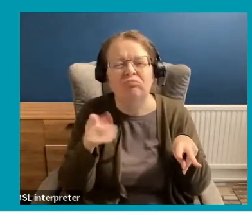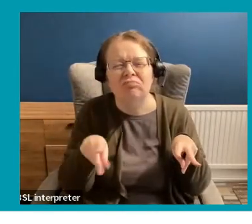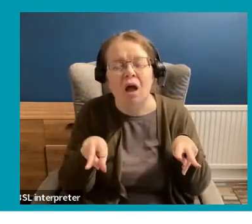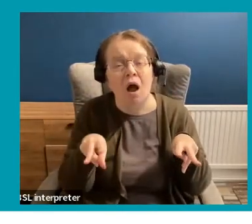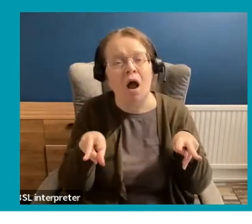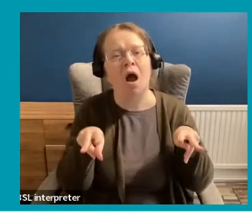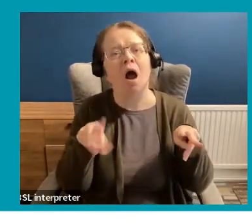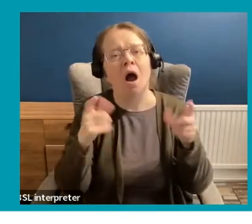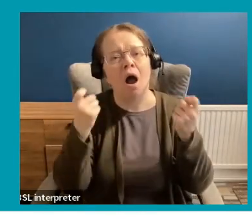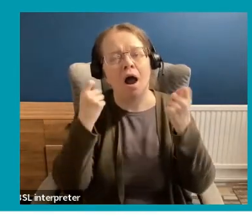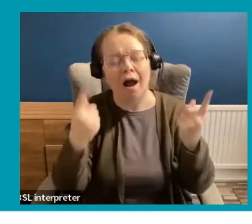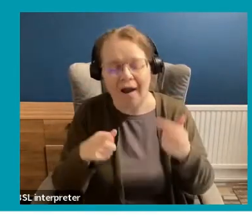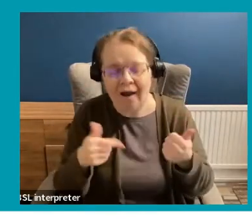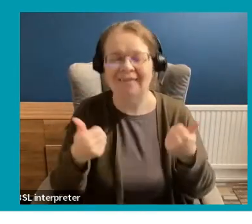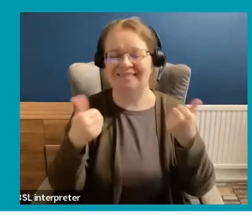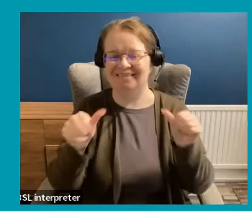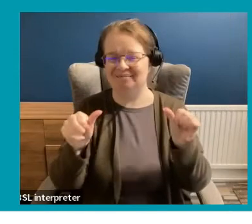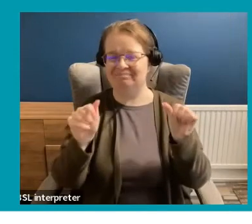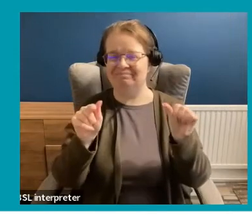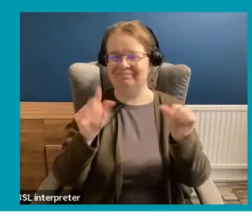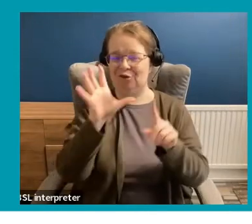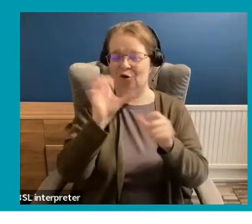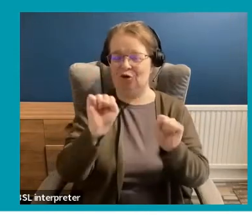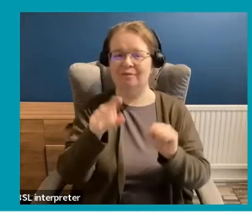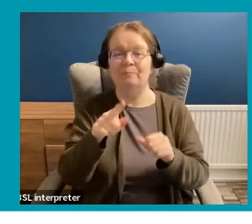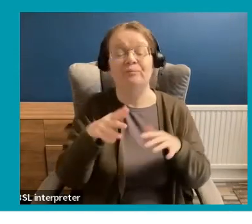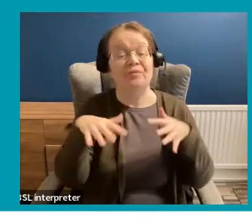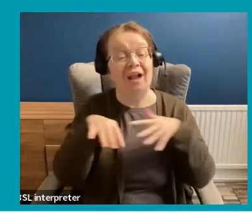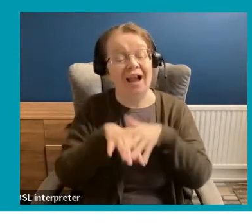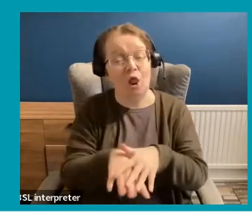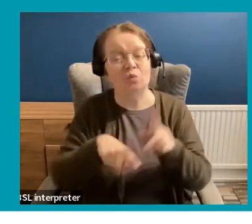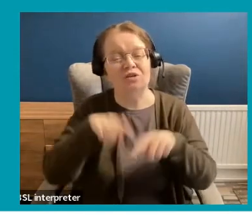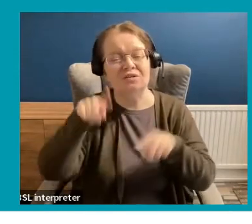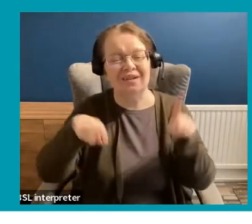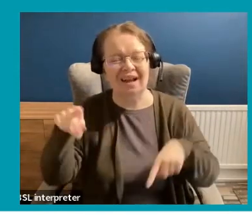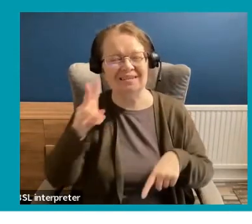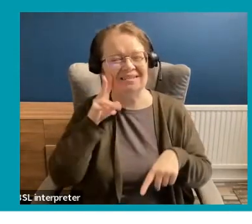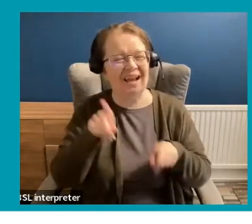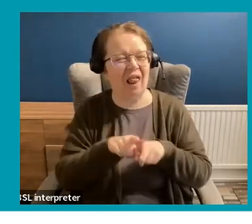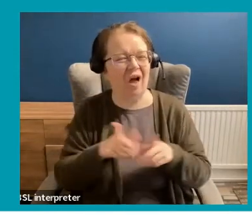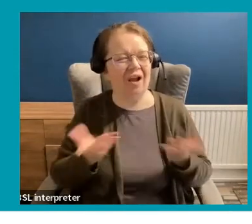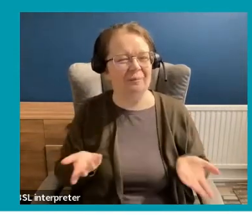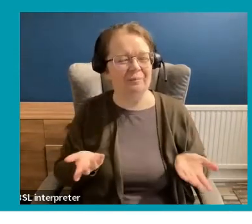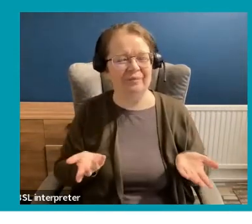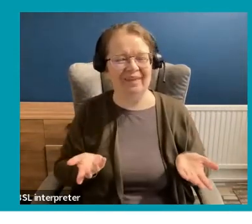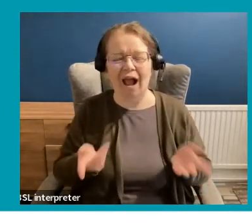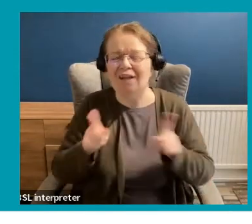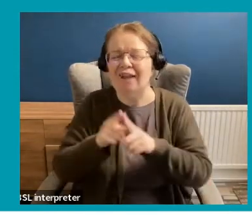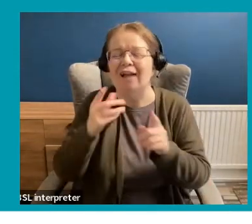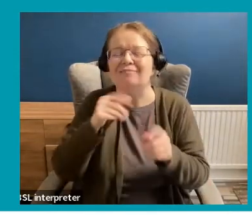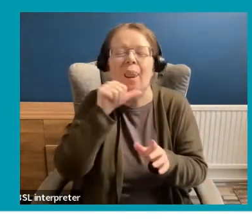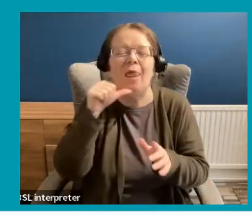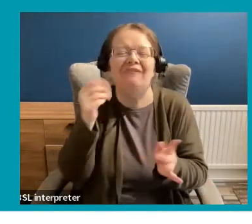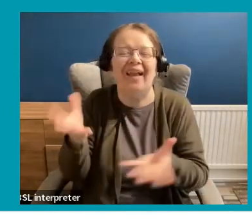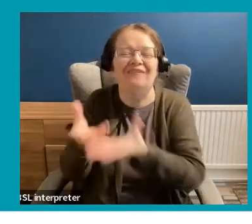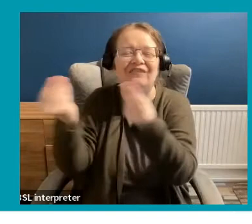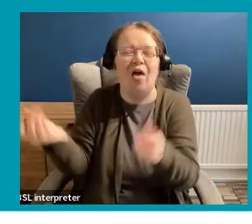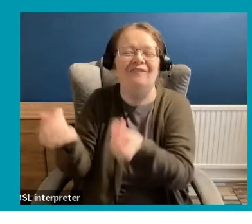I think sometimes it diversity and inclusion is seen as something as a bit pink and fluffy and left-wing, a